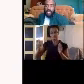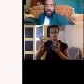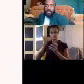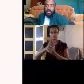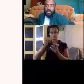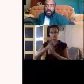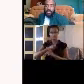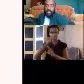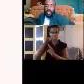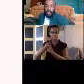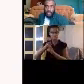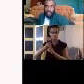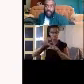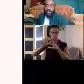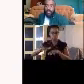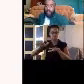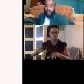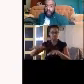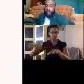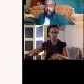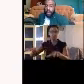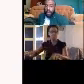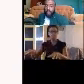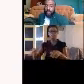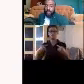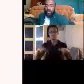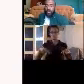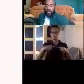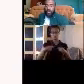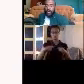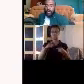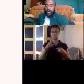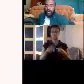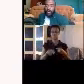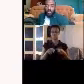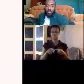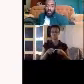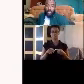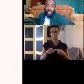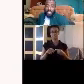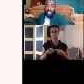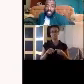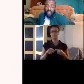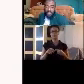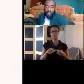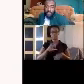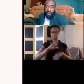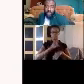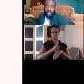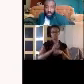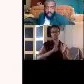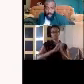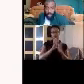able to create the kind of a culture we want to see, and that's why I really hold each